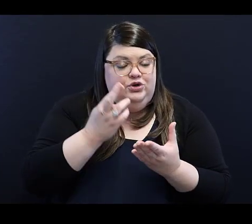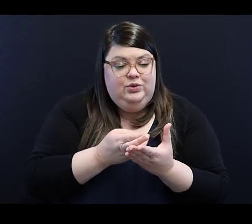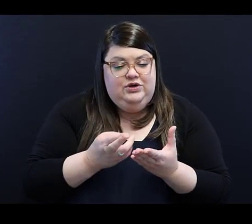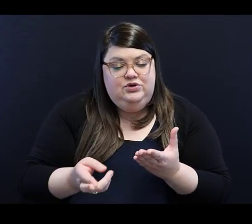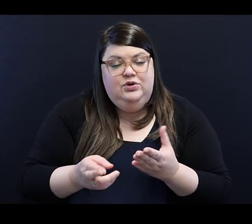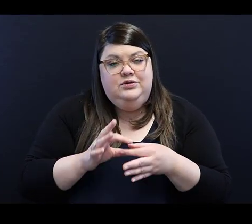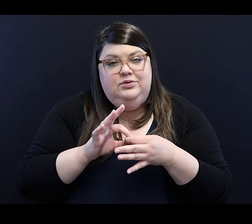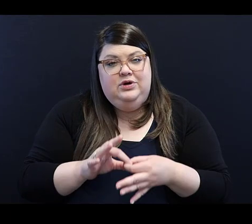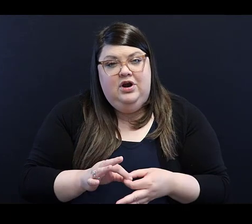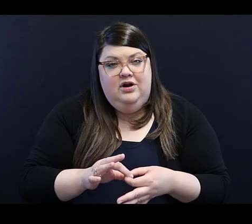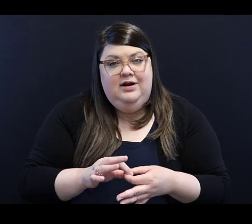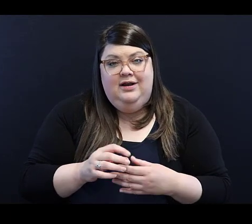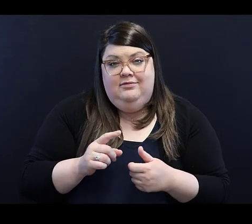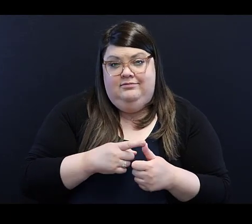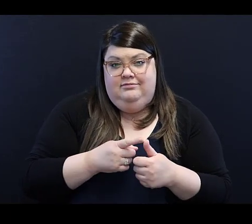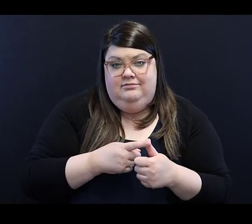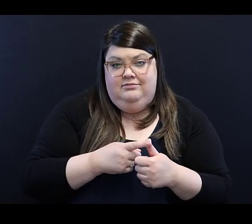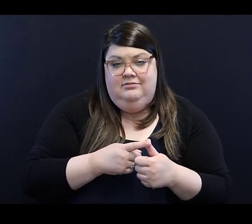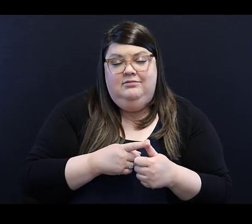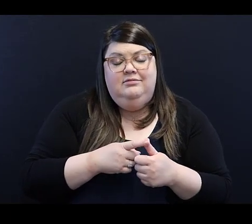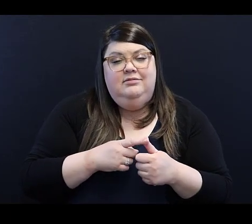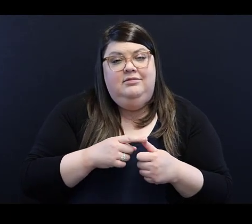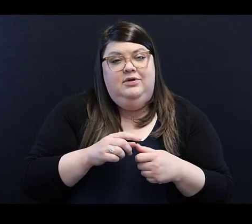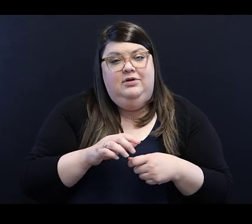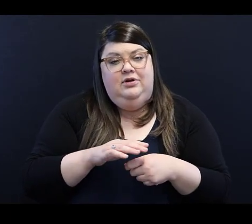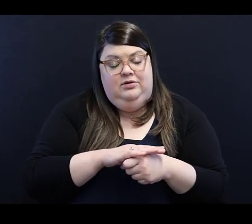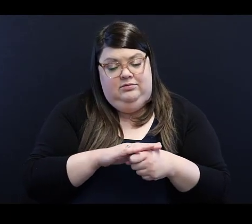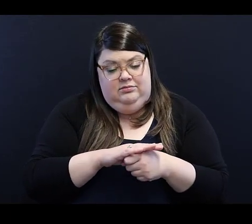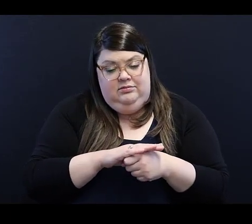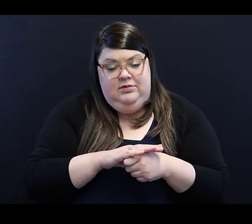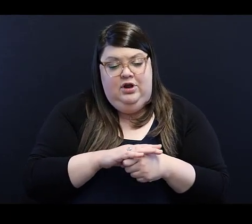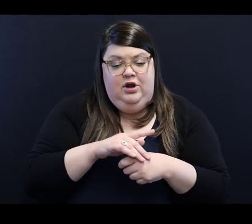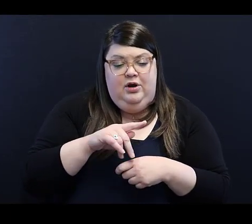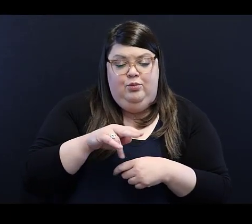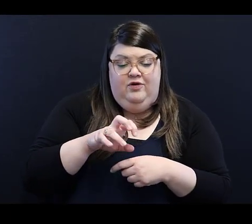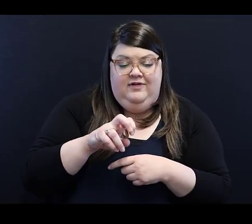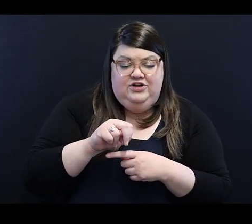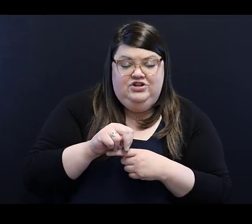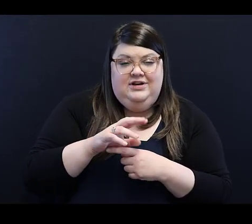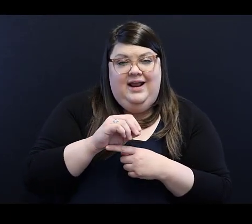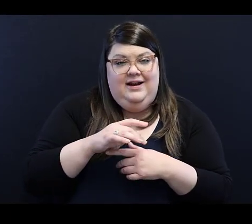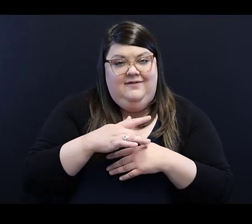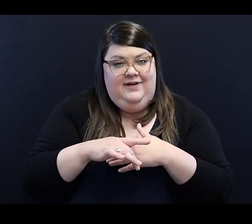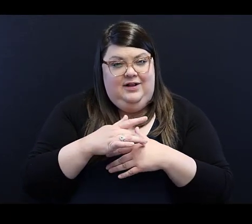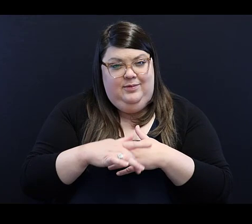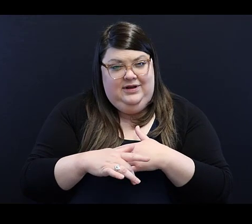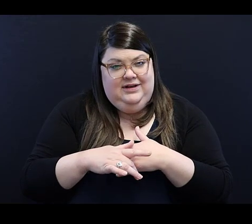regarding (1) location, provision, and availability of services and programs